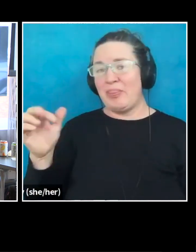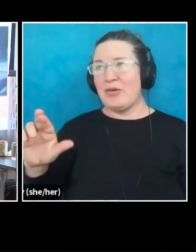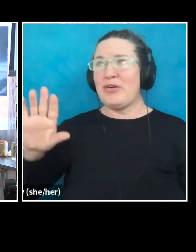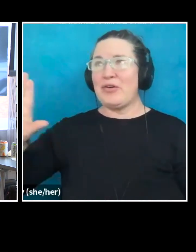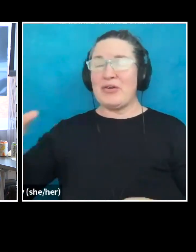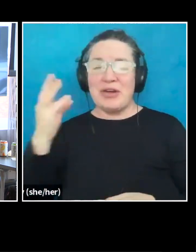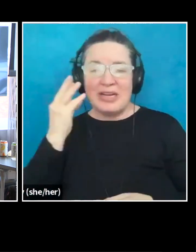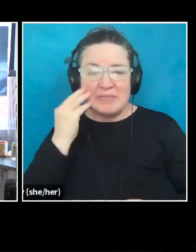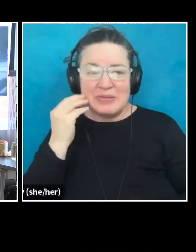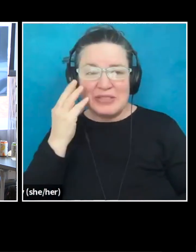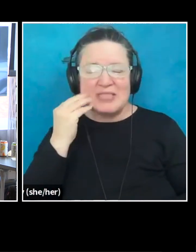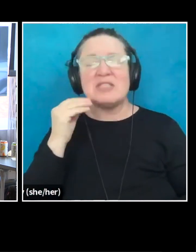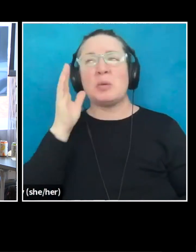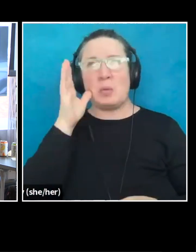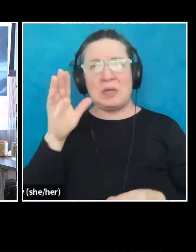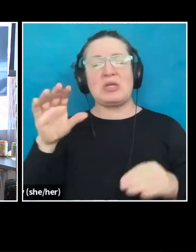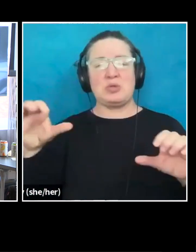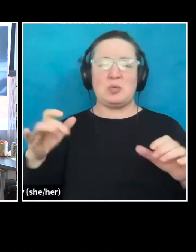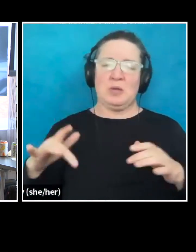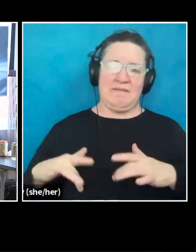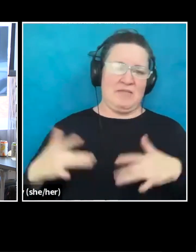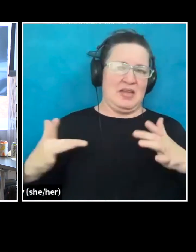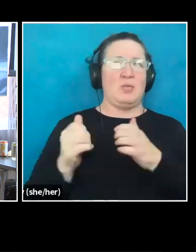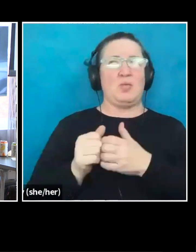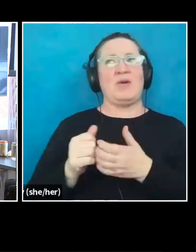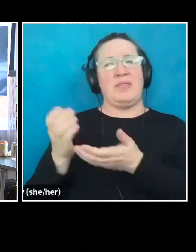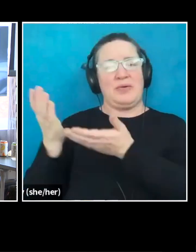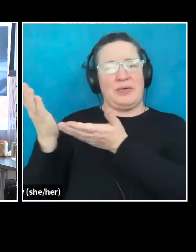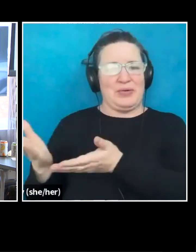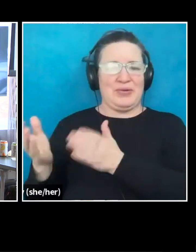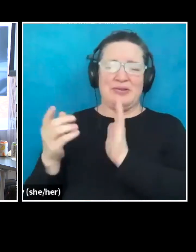We'll be doing an event with her, I'm pretty sure, sometime soon in the future because she was